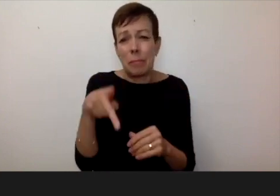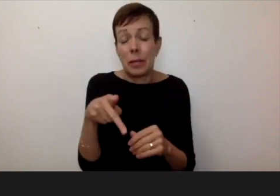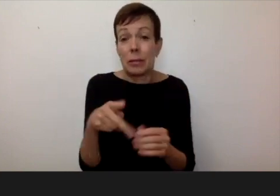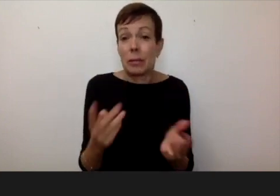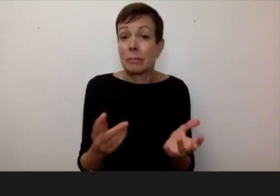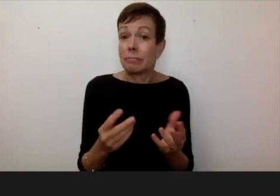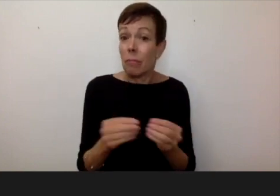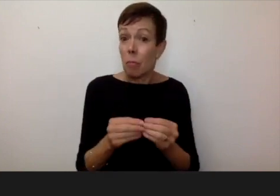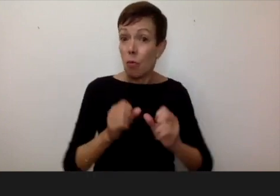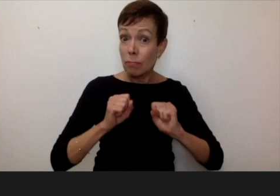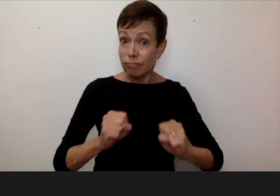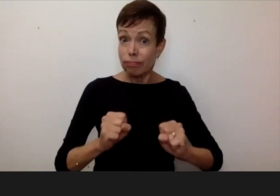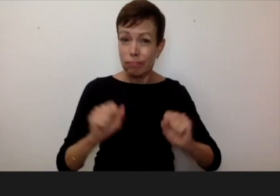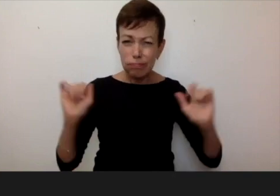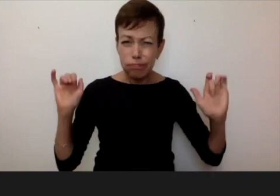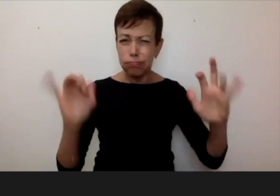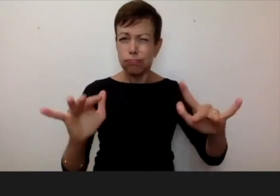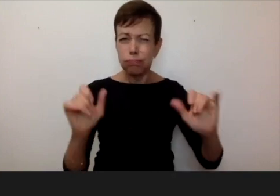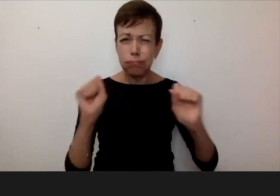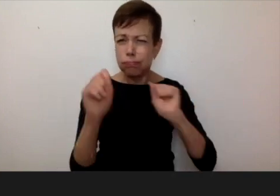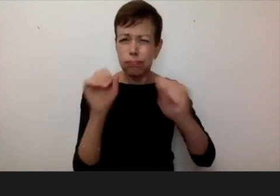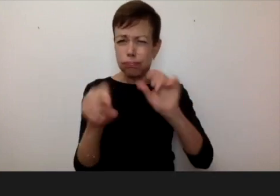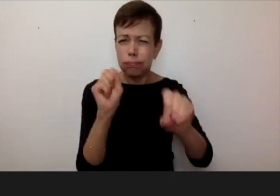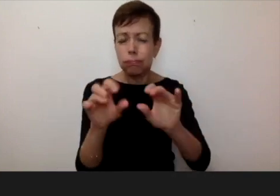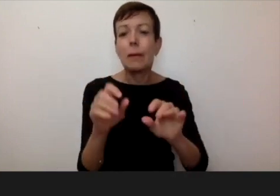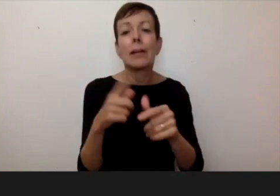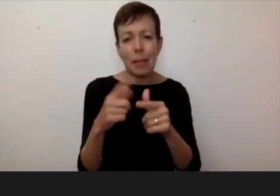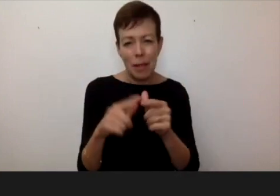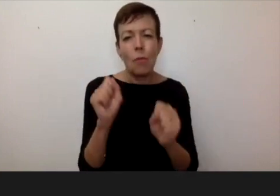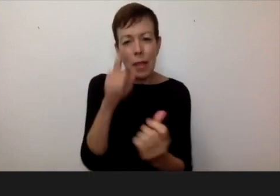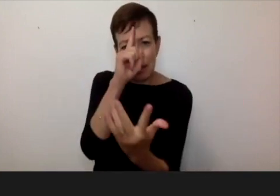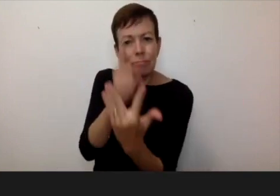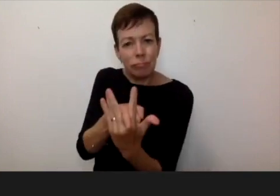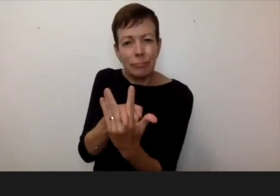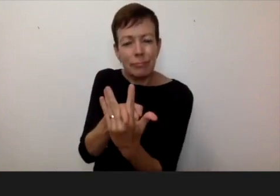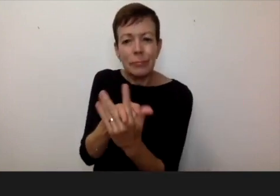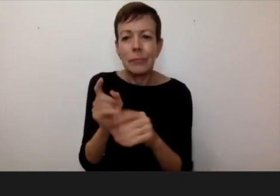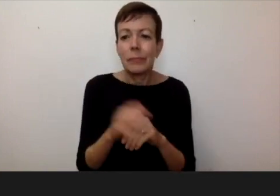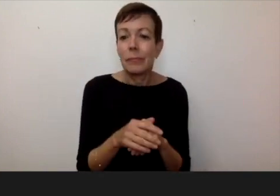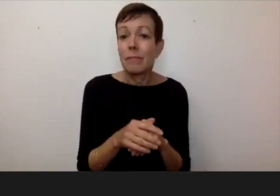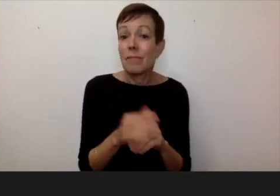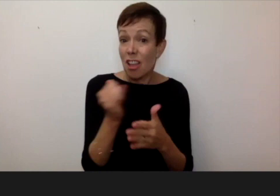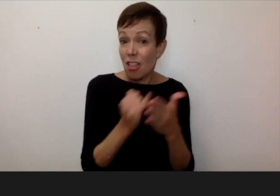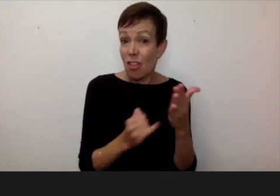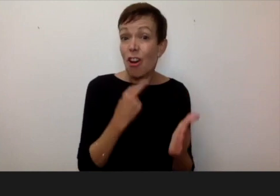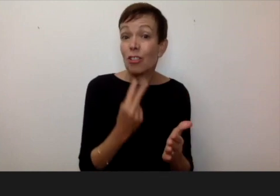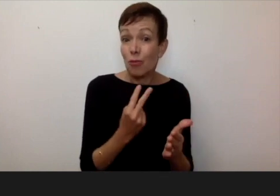better the chance we have of making a real impact during lobby week the arts voice is a loud one you've heard it here today through personal